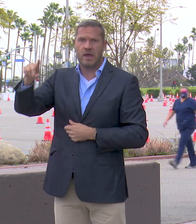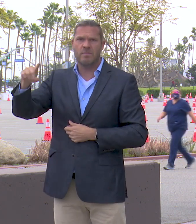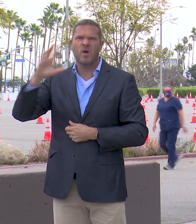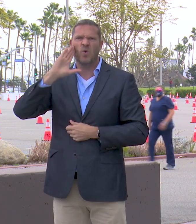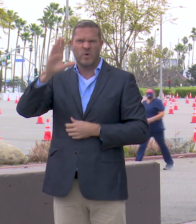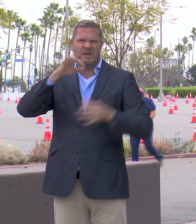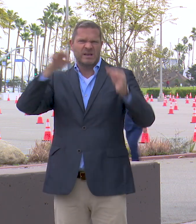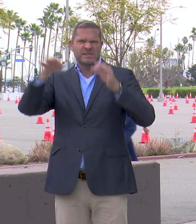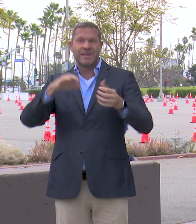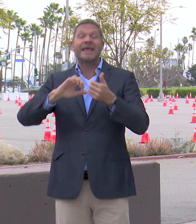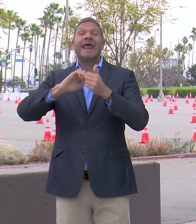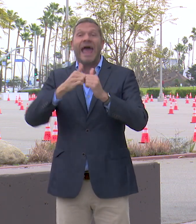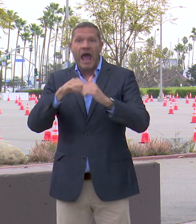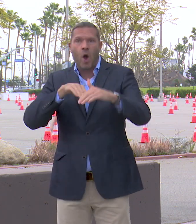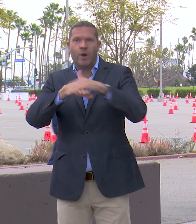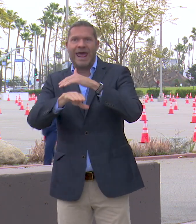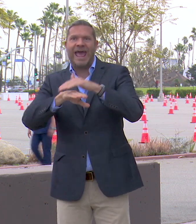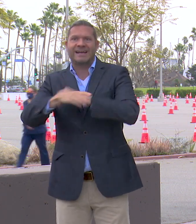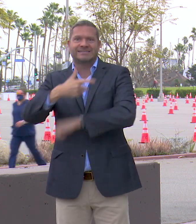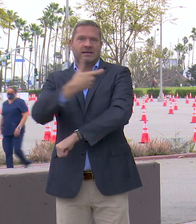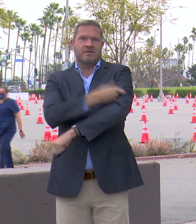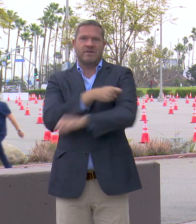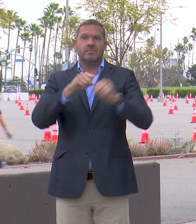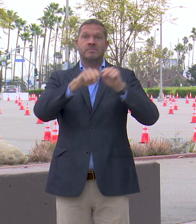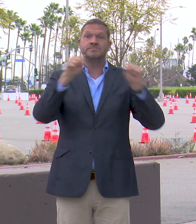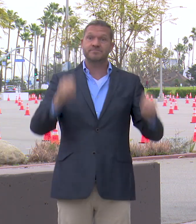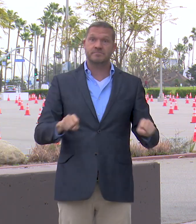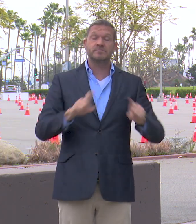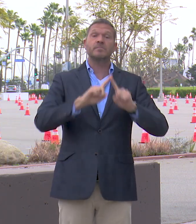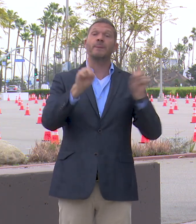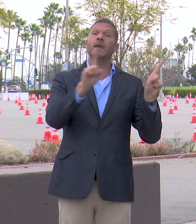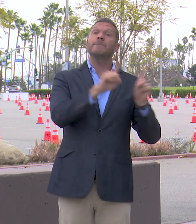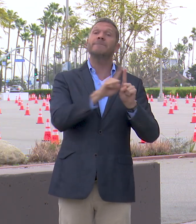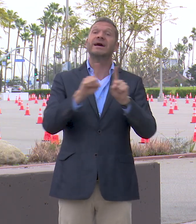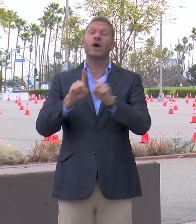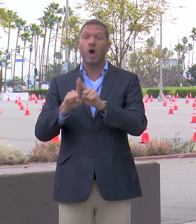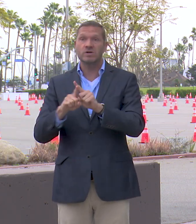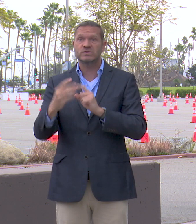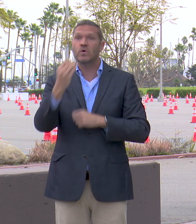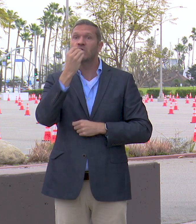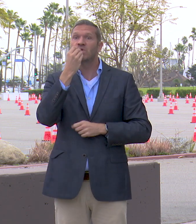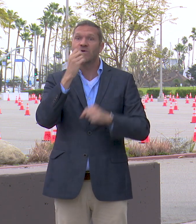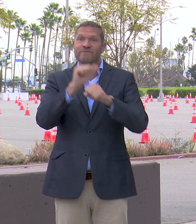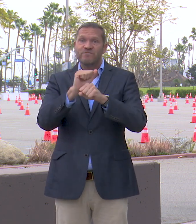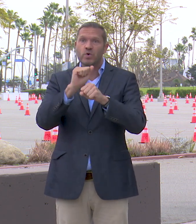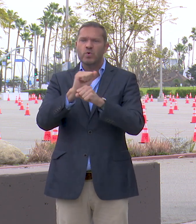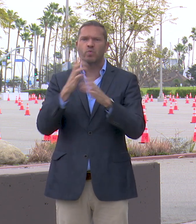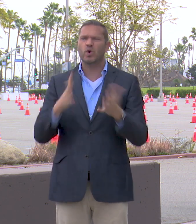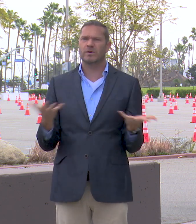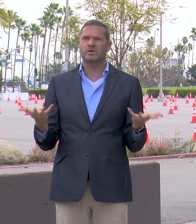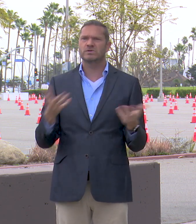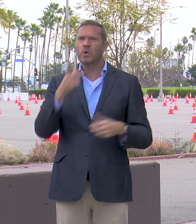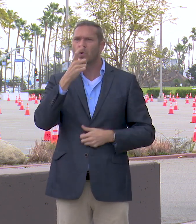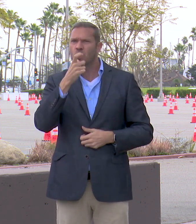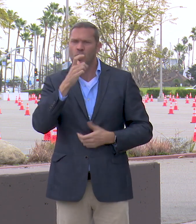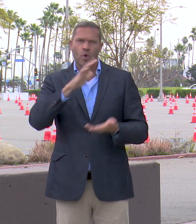But now we have expanded to also food workers and these include cooks in restaurants, restaurants